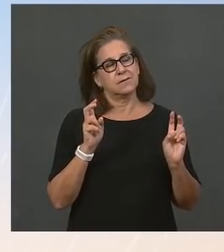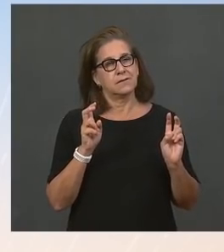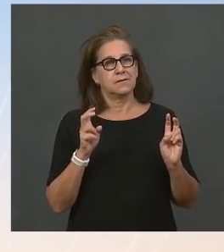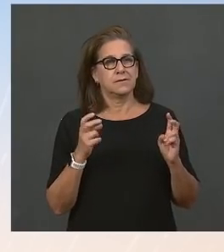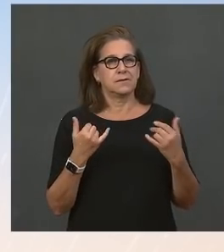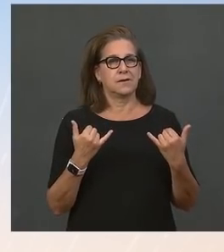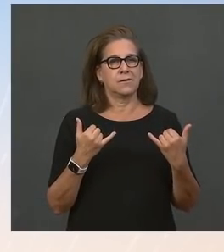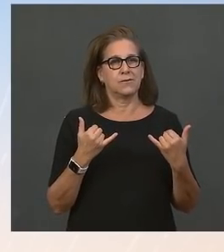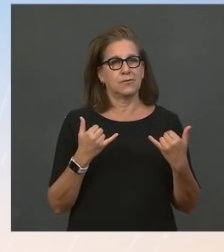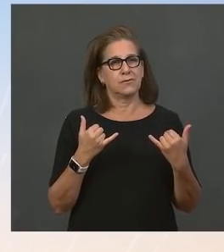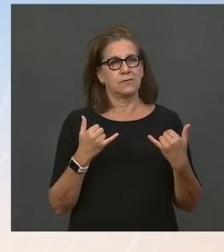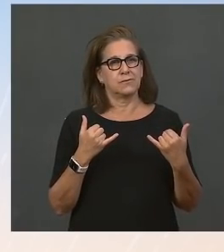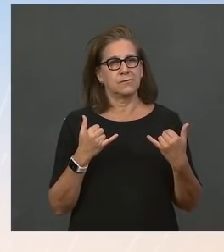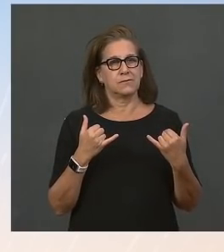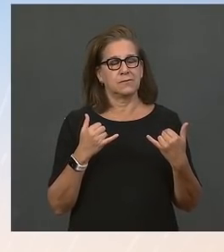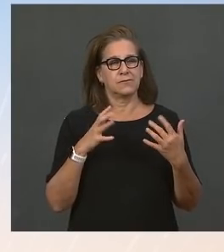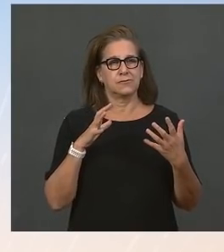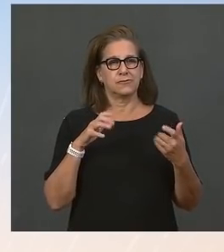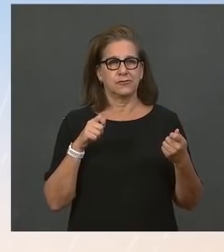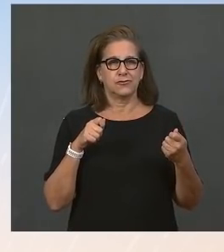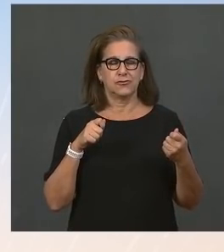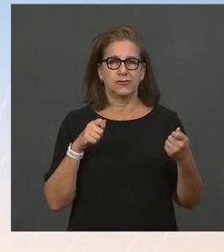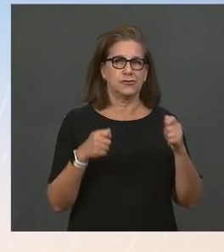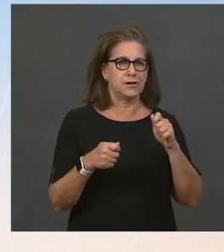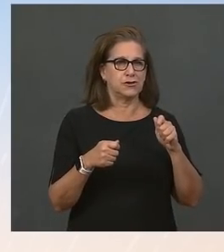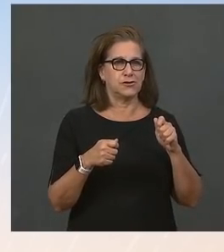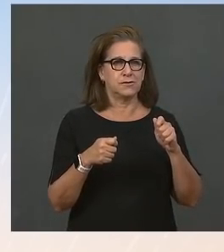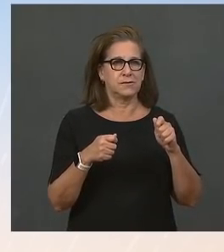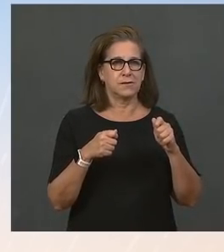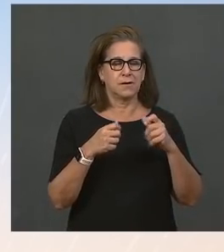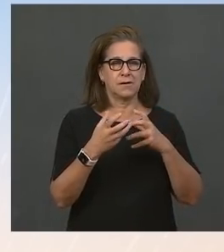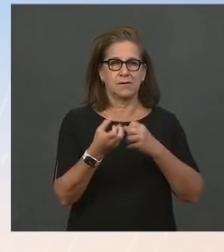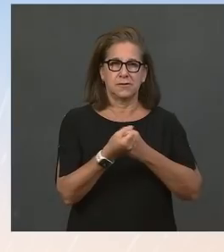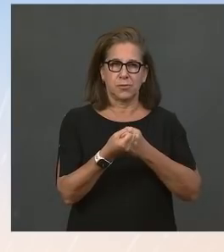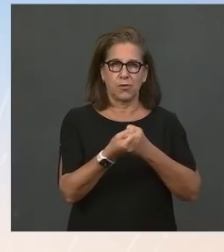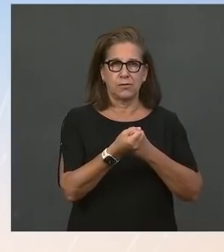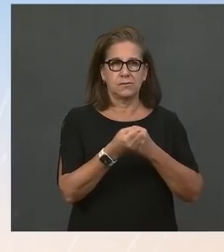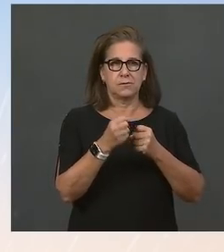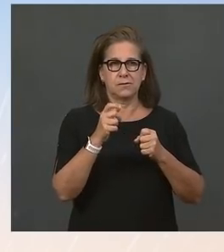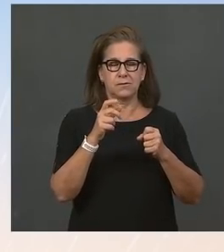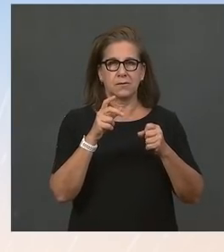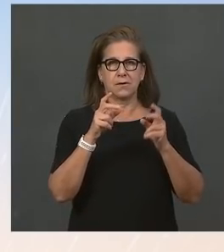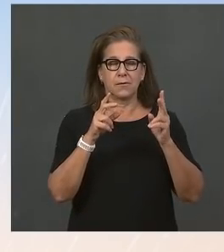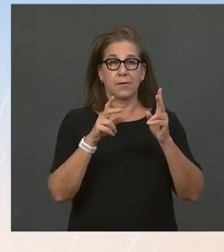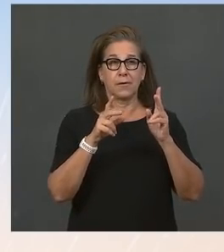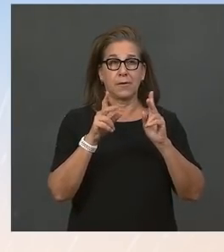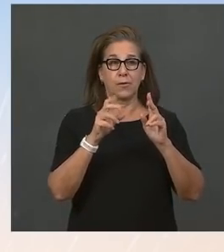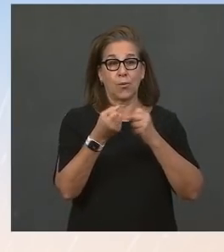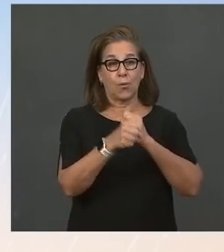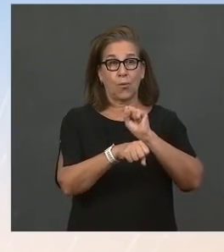in supporting hardworking families over wealthy in modern American history. So -- and the President's belief,